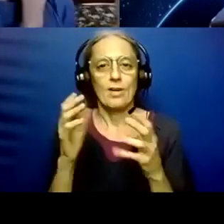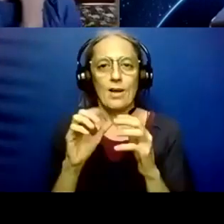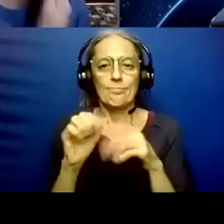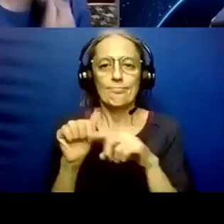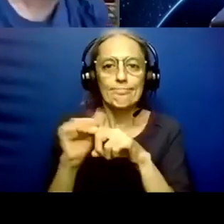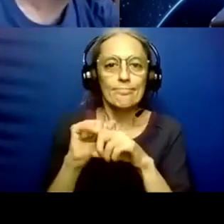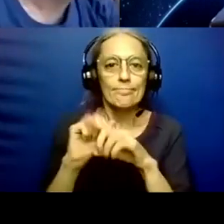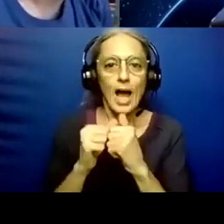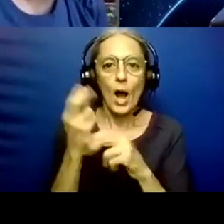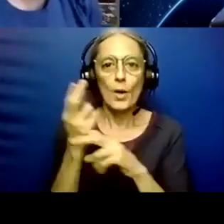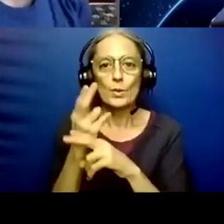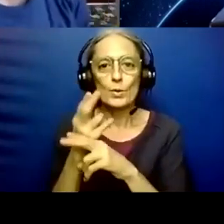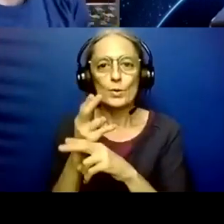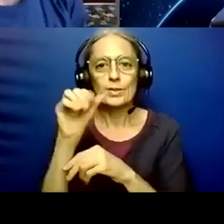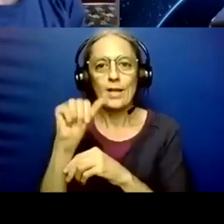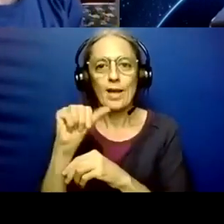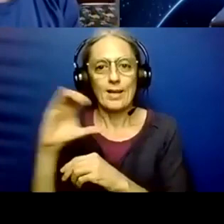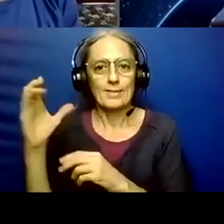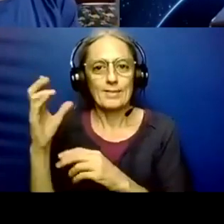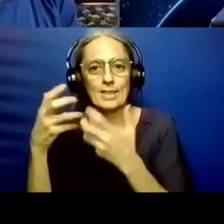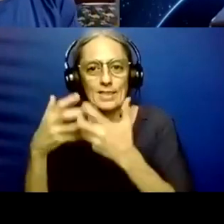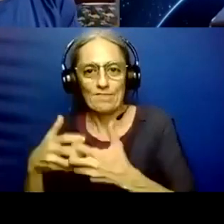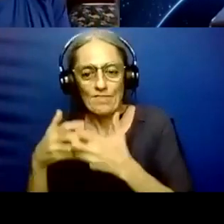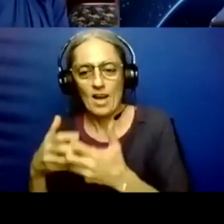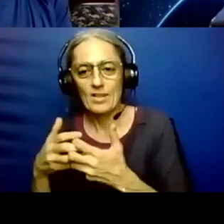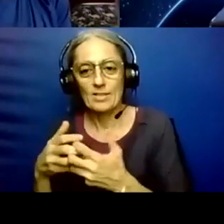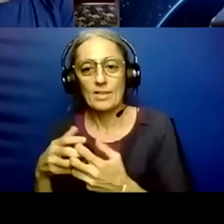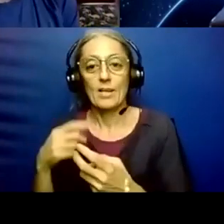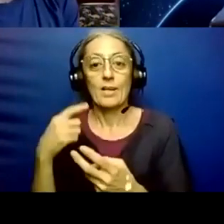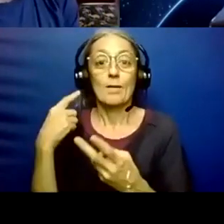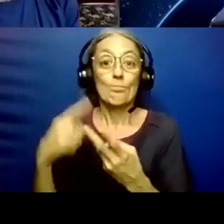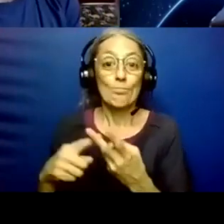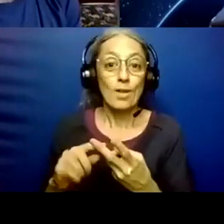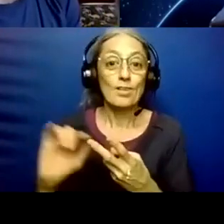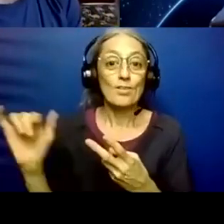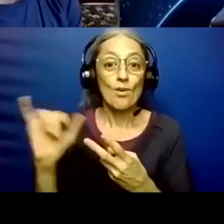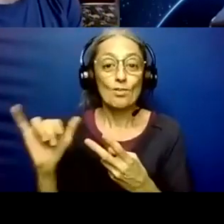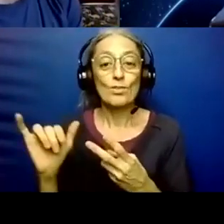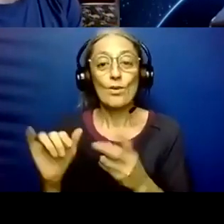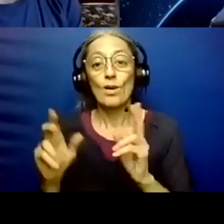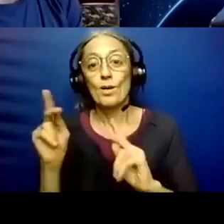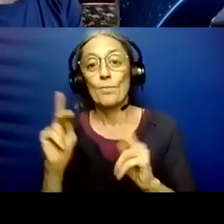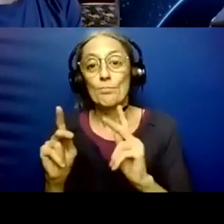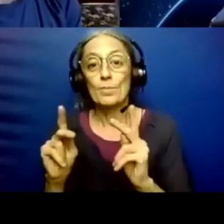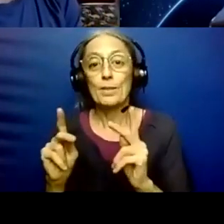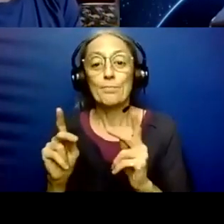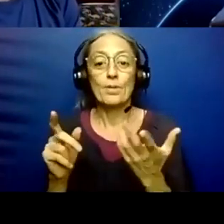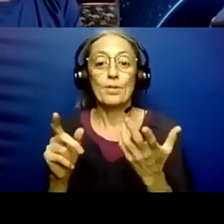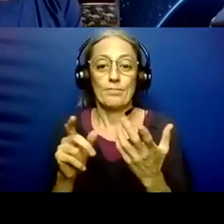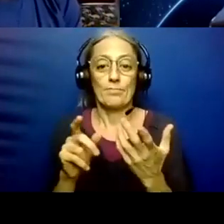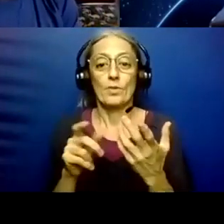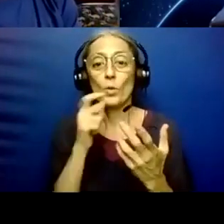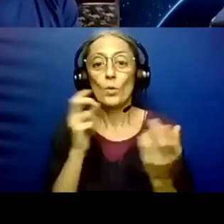devices, but also get them on the board, get people you know meaningfully involved.